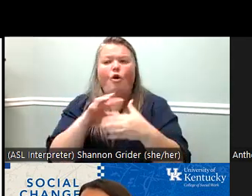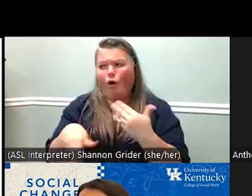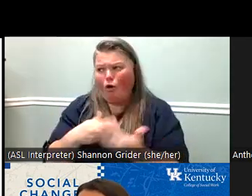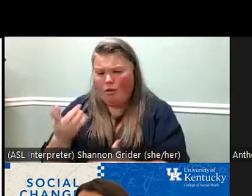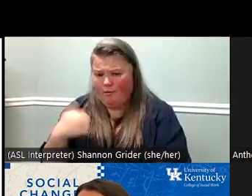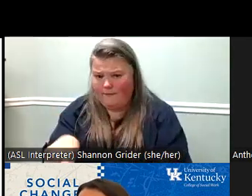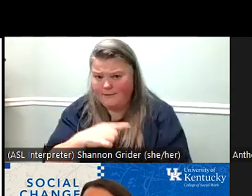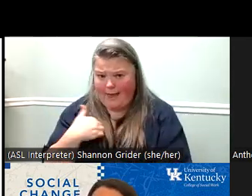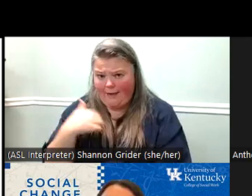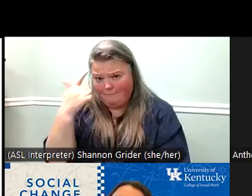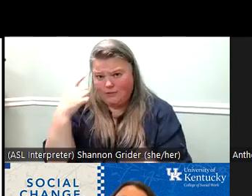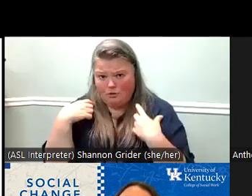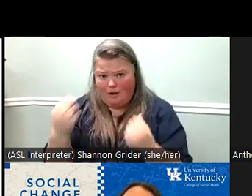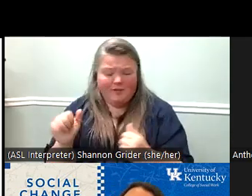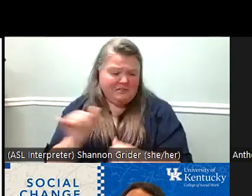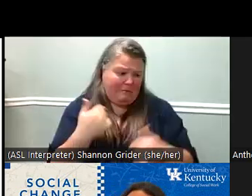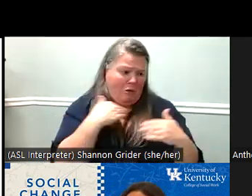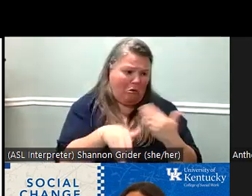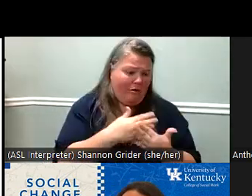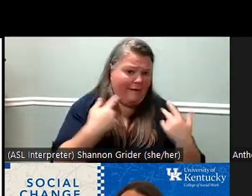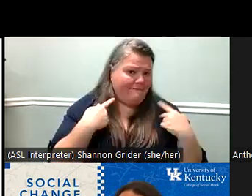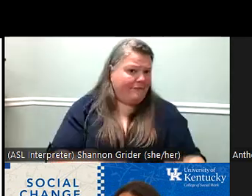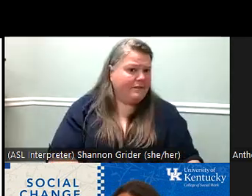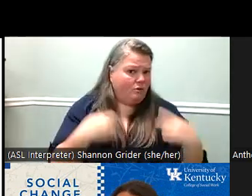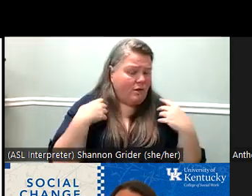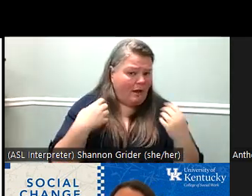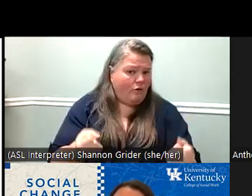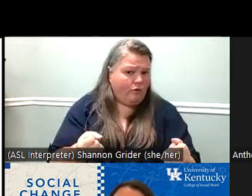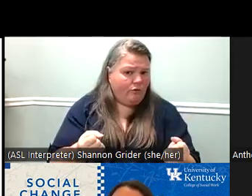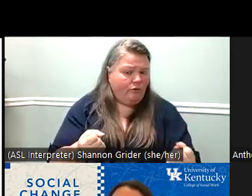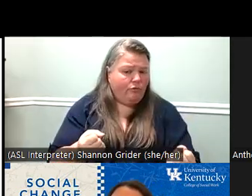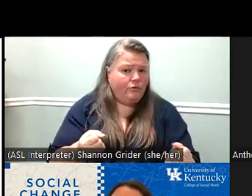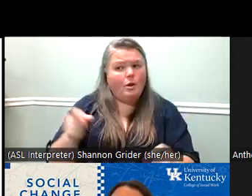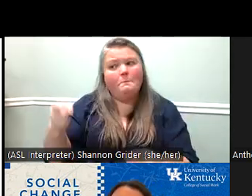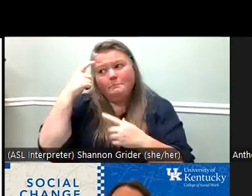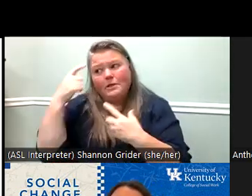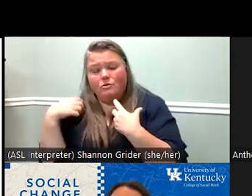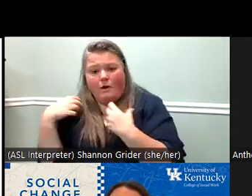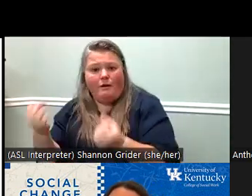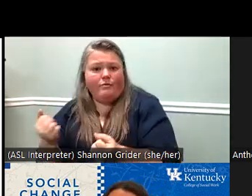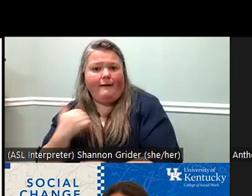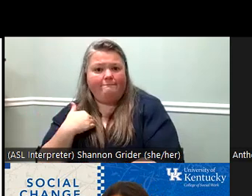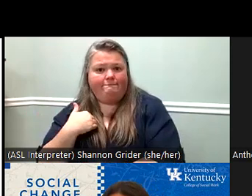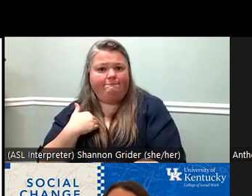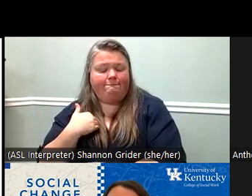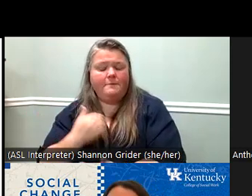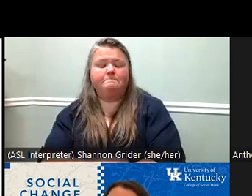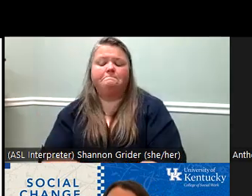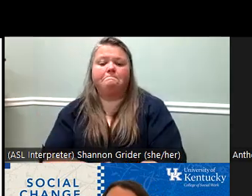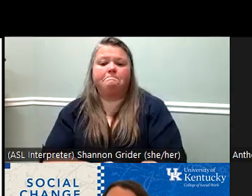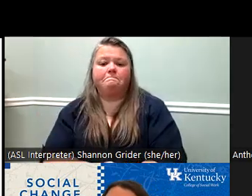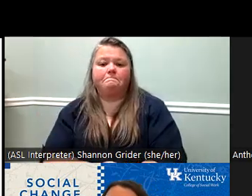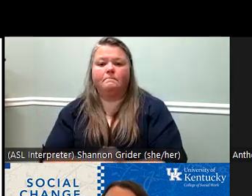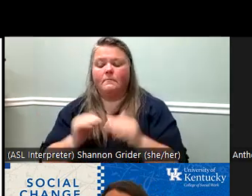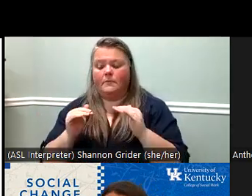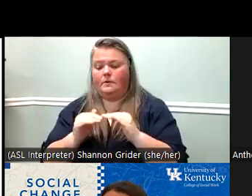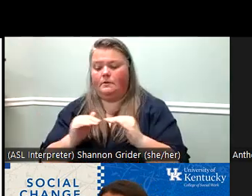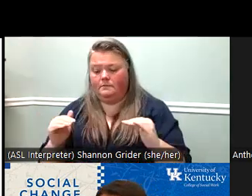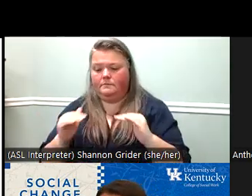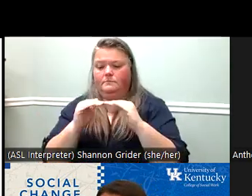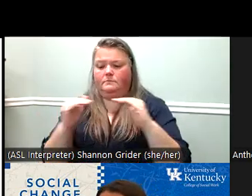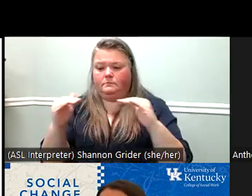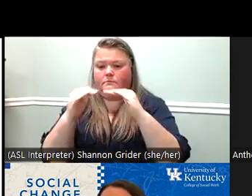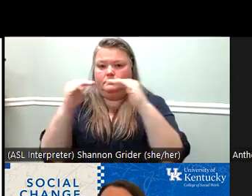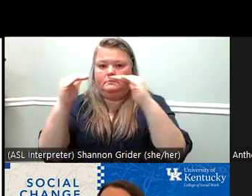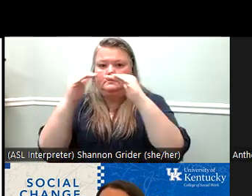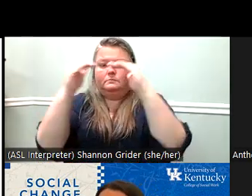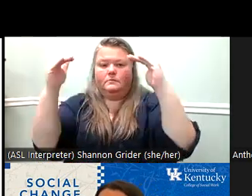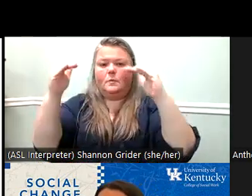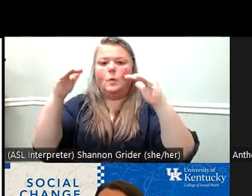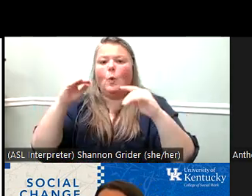THE SLIDES THAT WE GO OVER IN OUR, ONE OF OUR MODULES, THIS IS A CANADIAN MENTAL HEALTH LITERACY MODEL, AND WE TALK ABOUT THIS TRIANGLE OF MENTAL HEALTH, THAT MENTAL